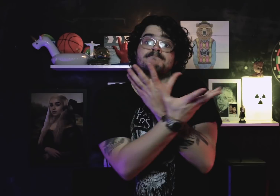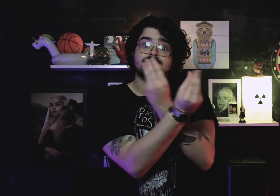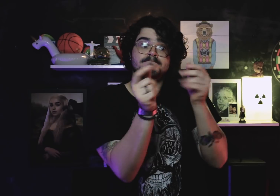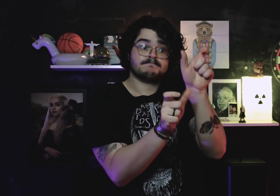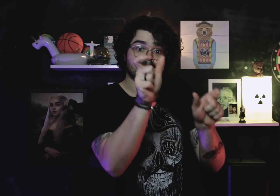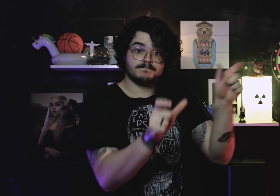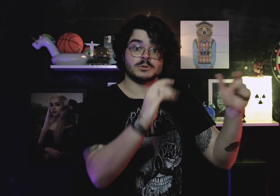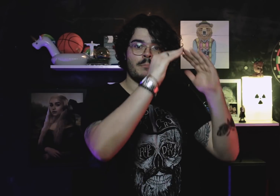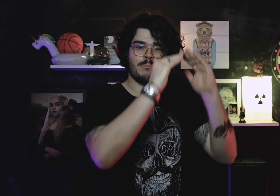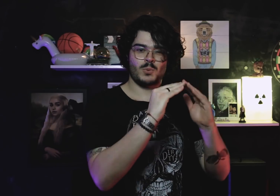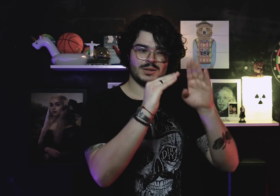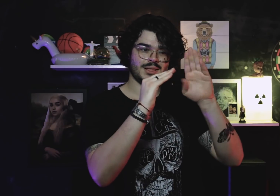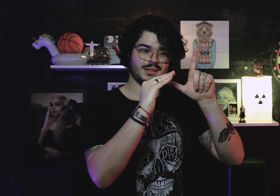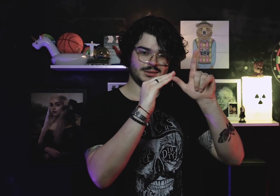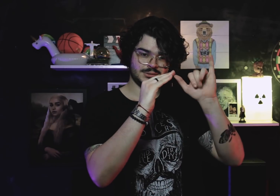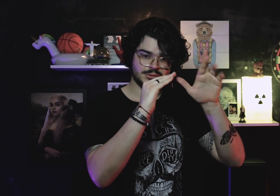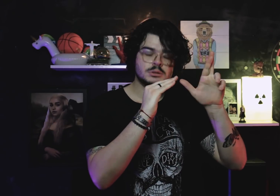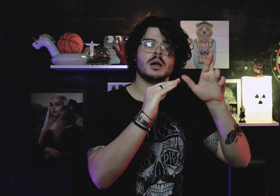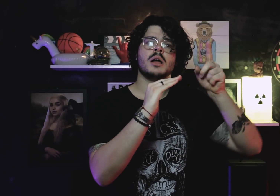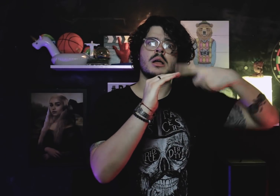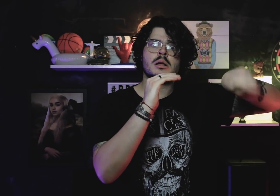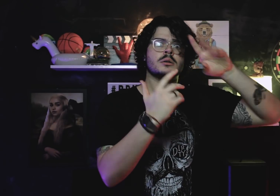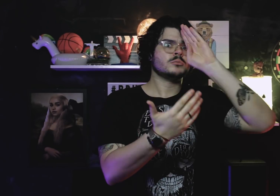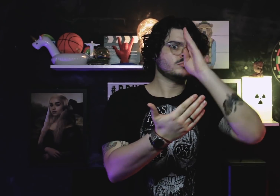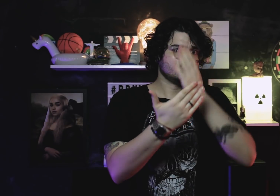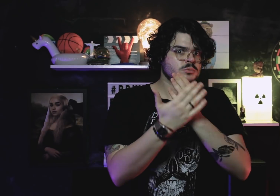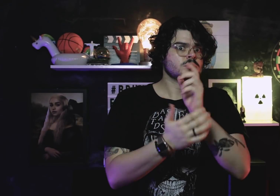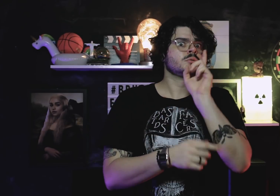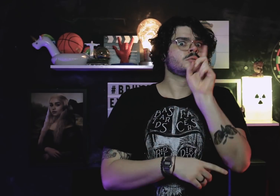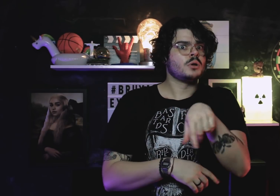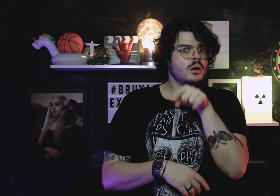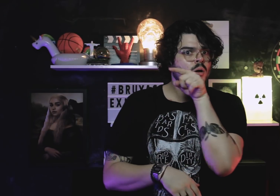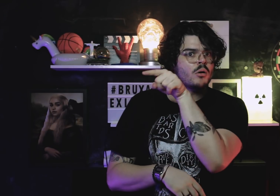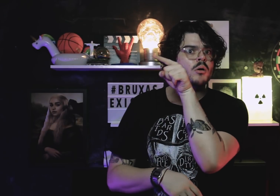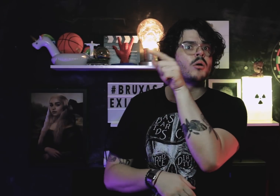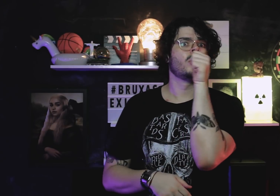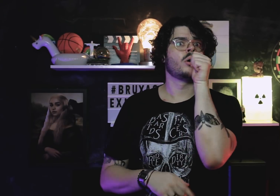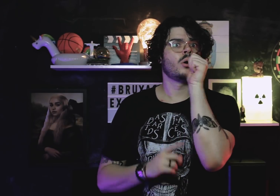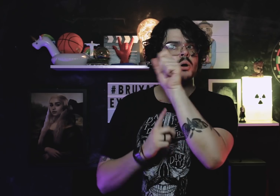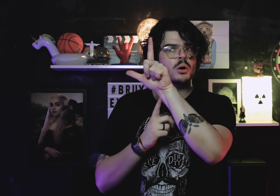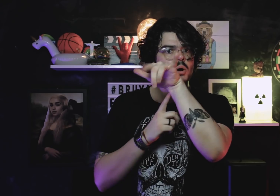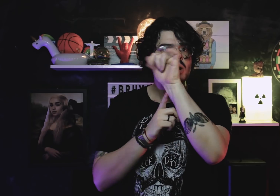Residents left in the village believed it was Elly's curse.